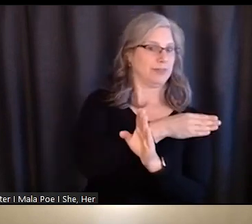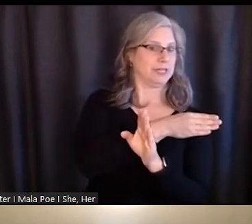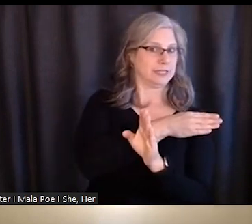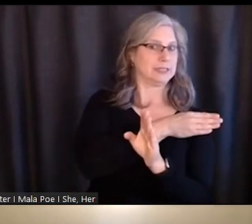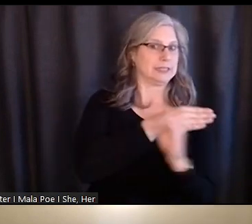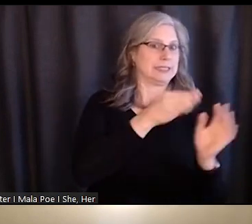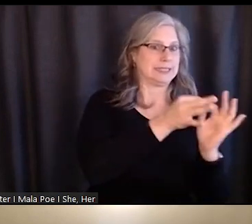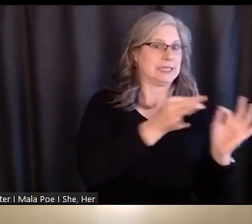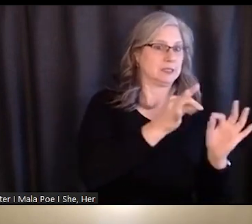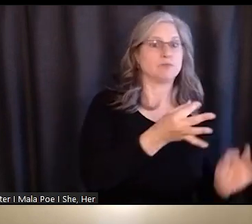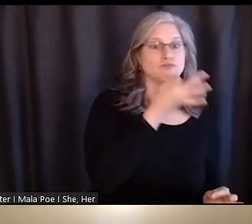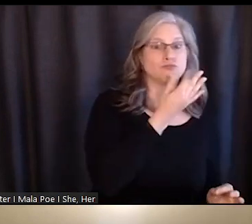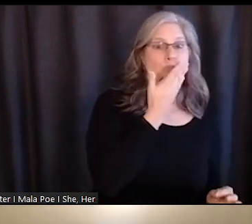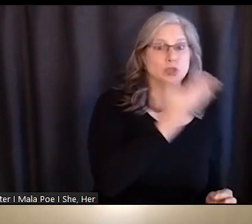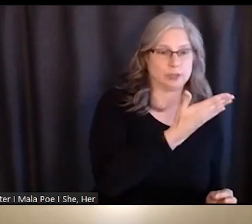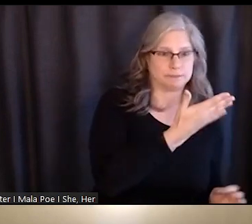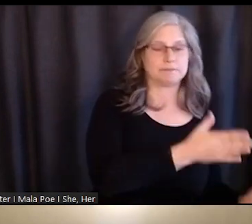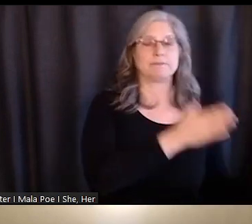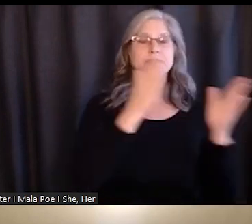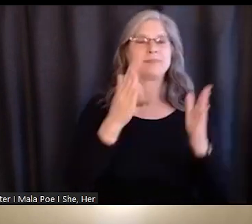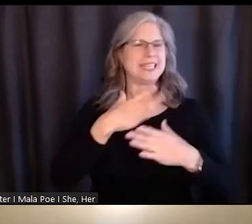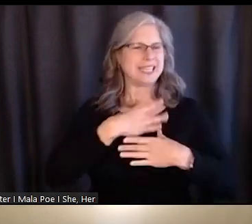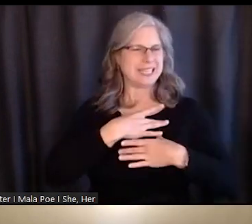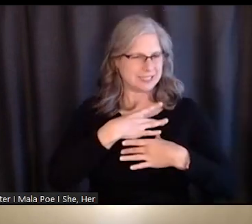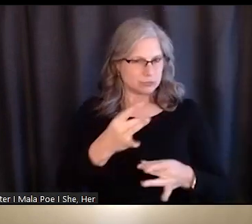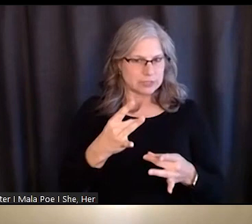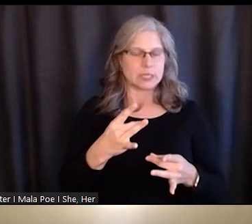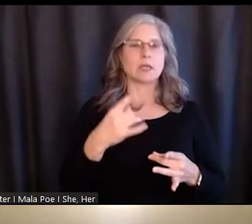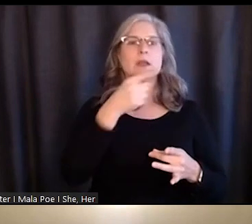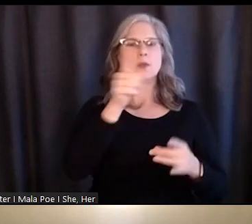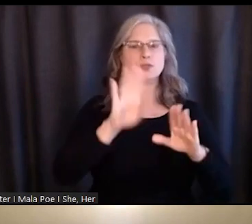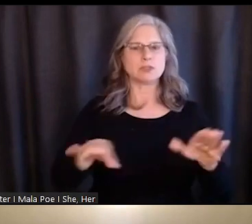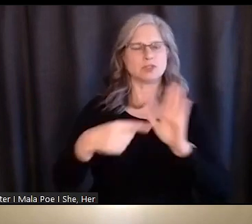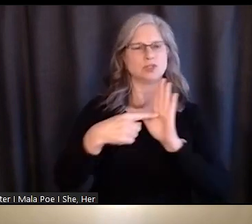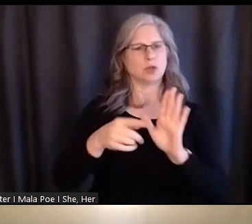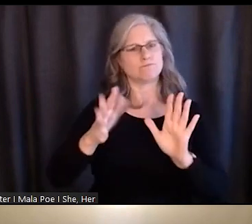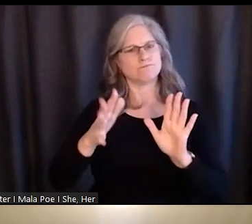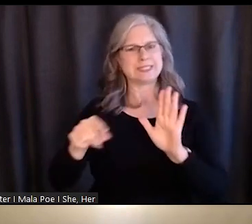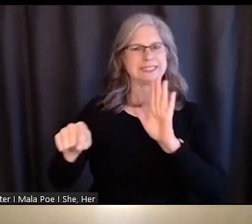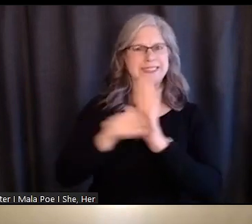very well. Interestingly, they also show a relative negativity to this indirect familial condition,